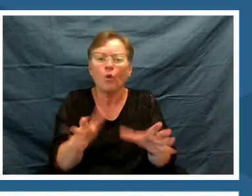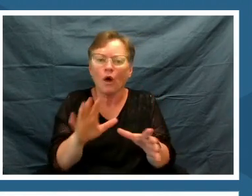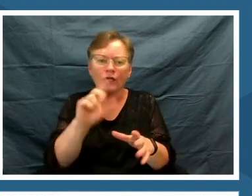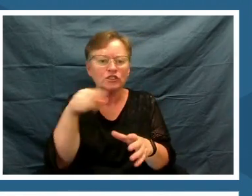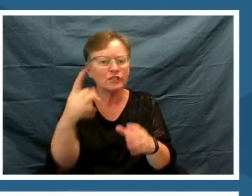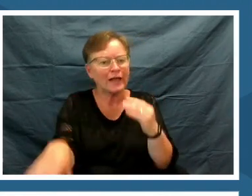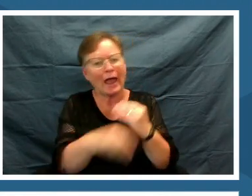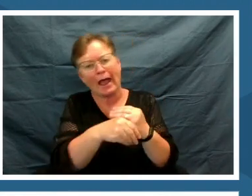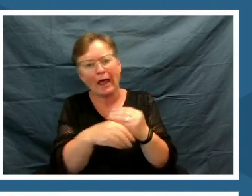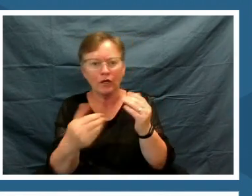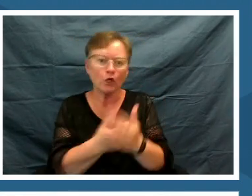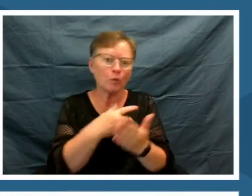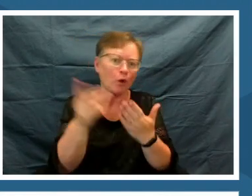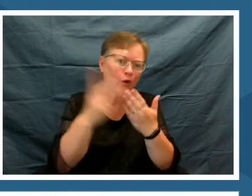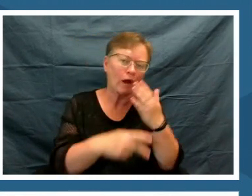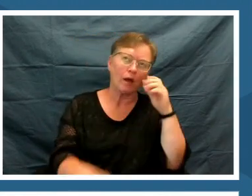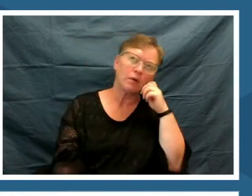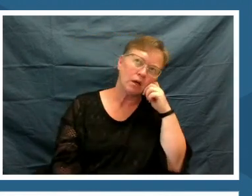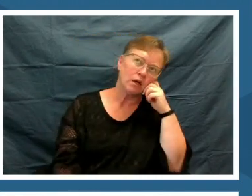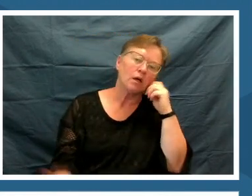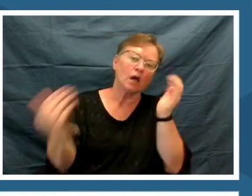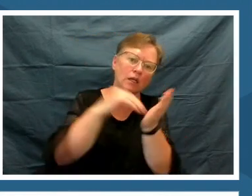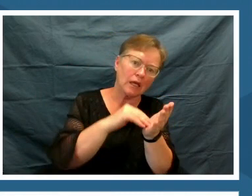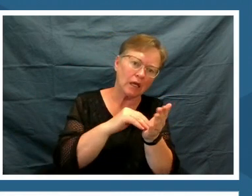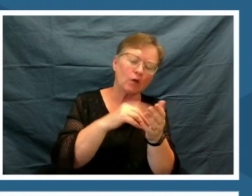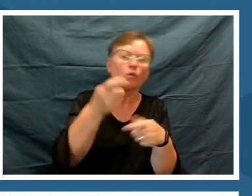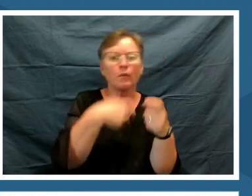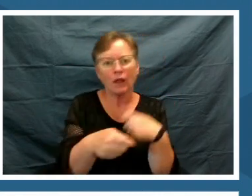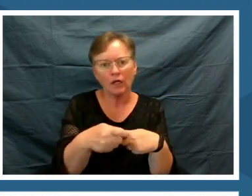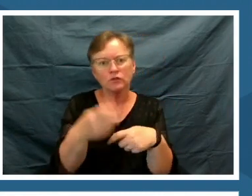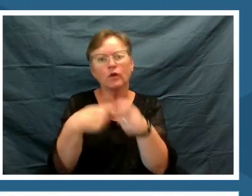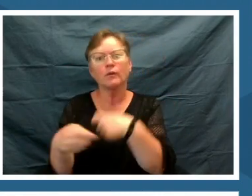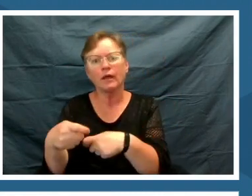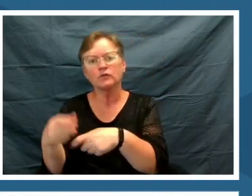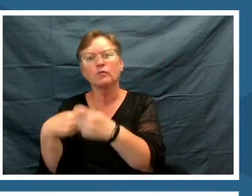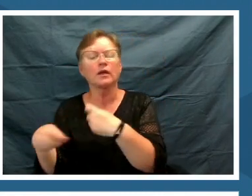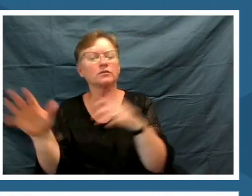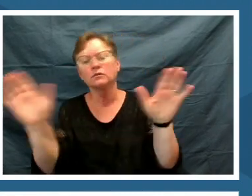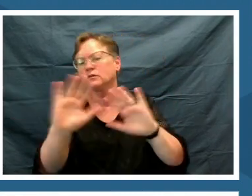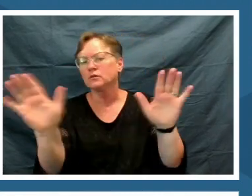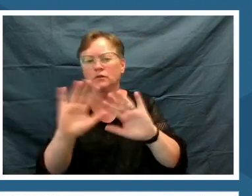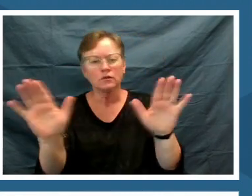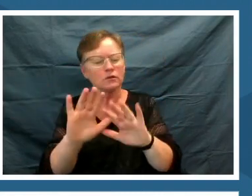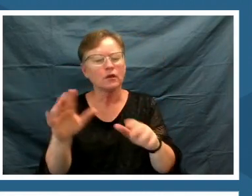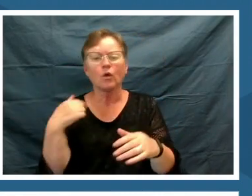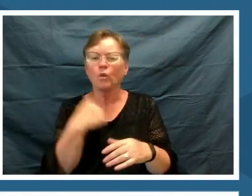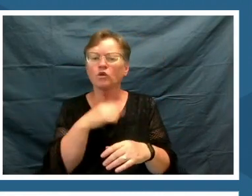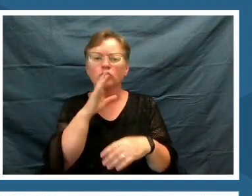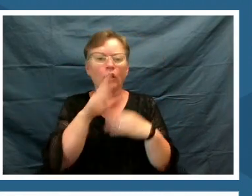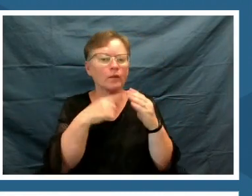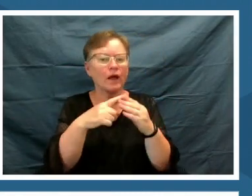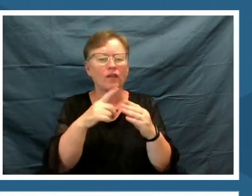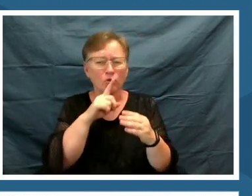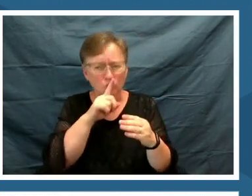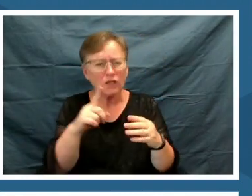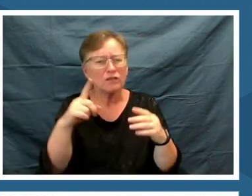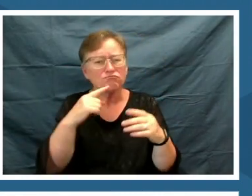we're talking about here we're saying no there are vexing challenging socio-scientific